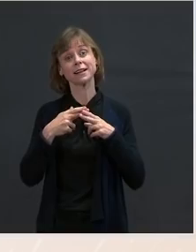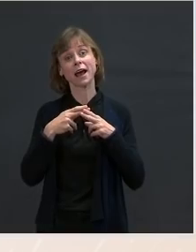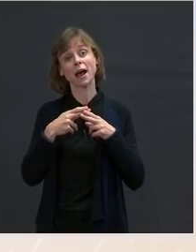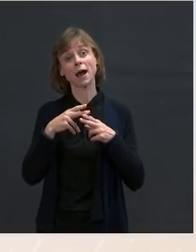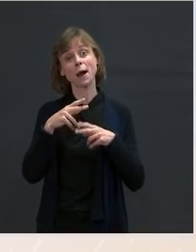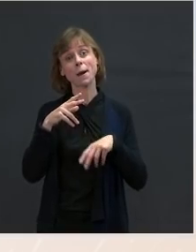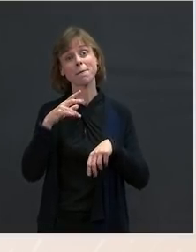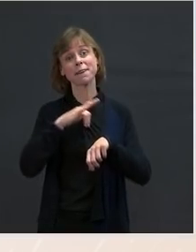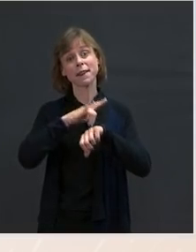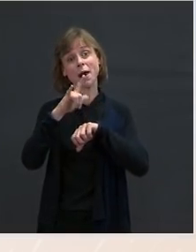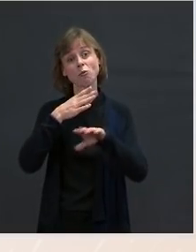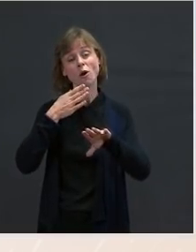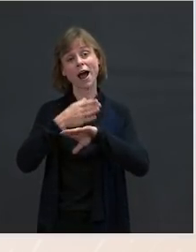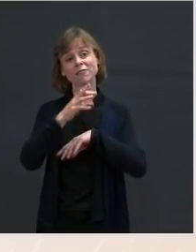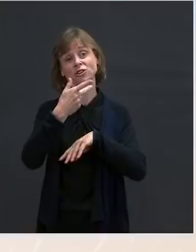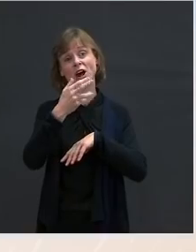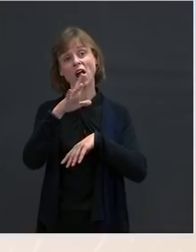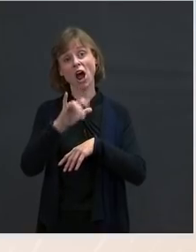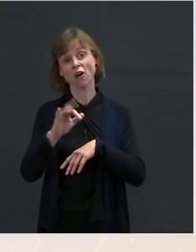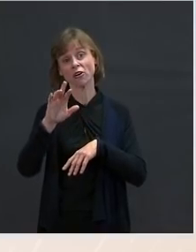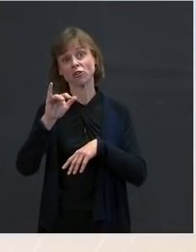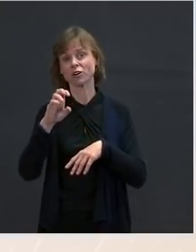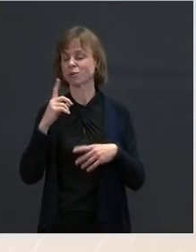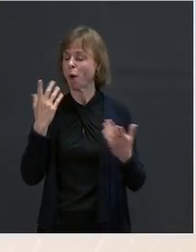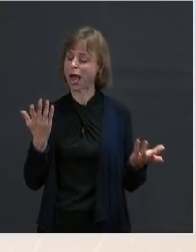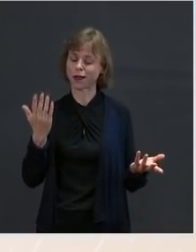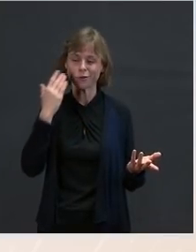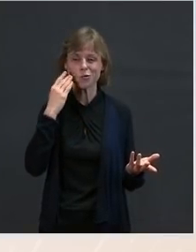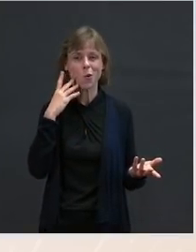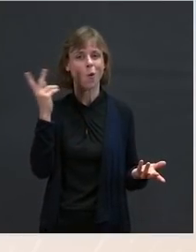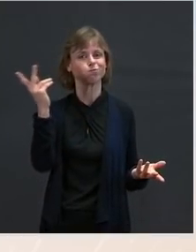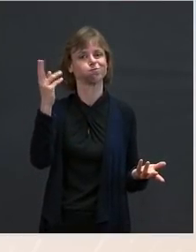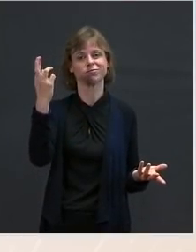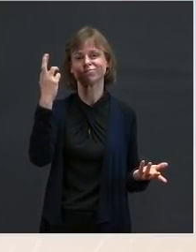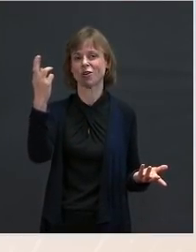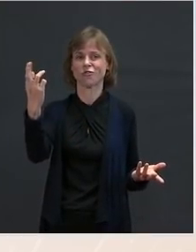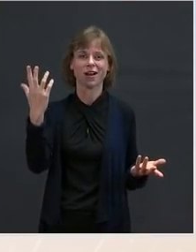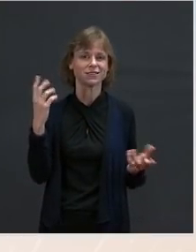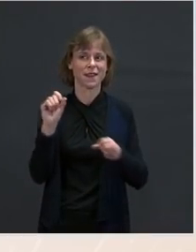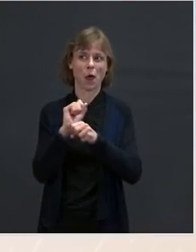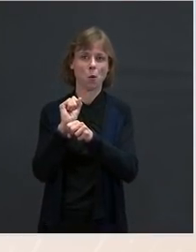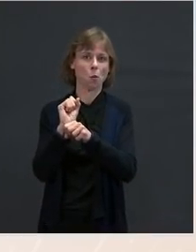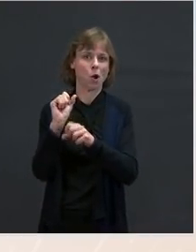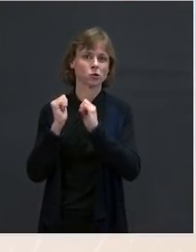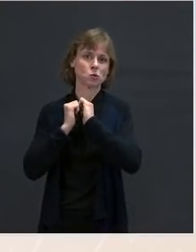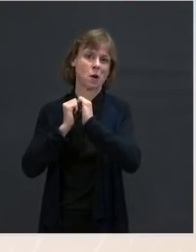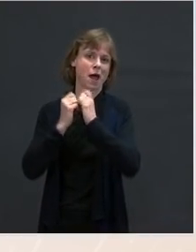Ms. Psaki: The President is a big fan, close friend of Harry Reid. Worked with him closely on a number of important issues,